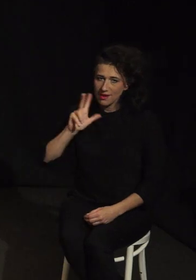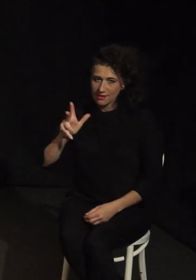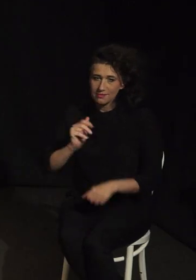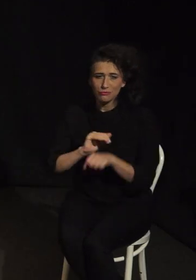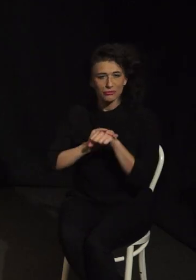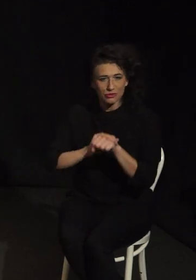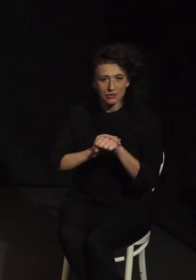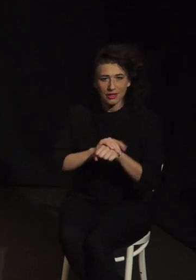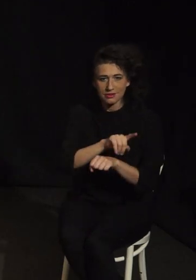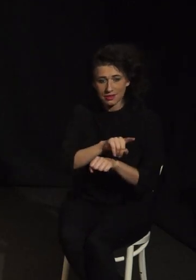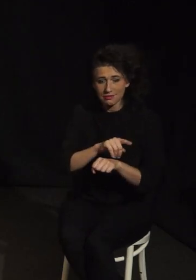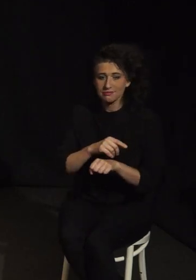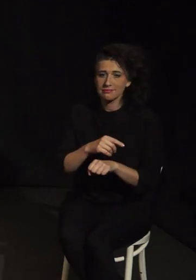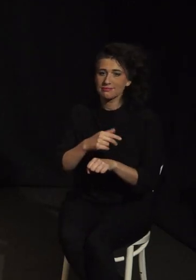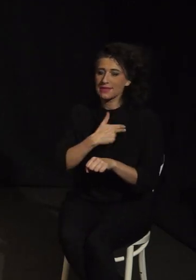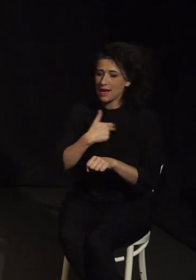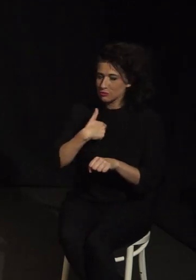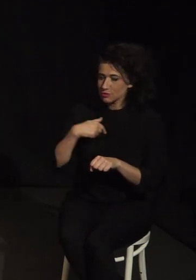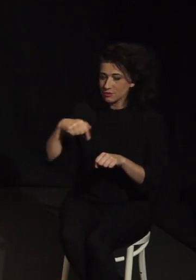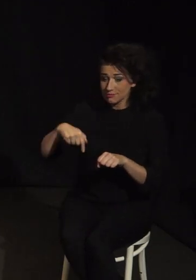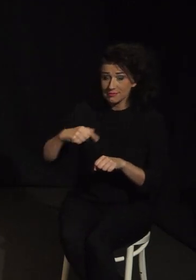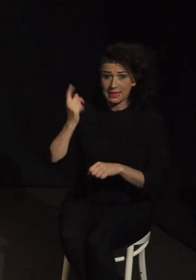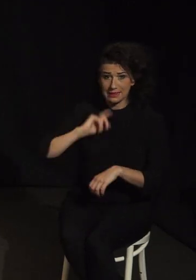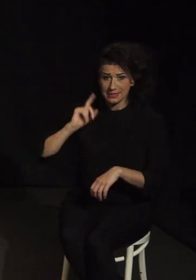was probably at high school then.